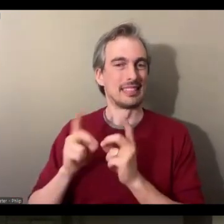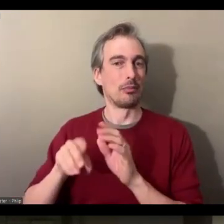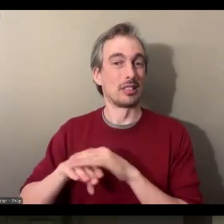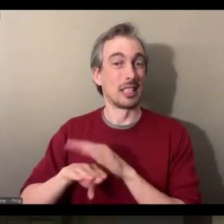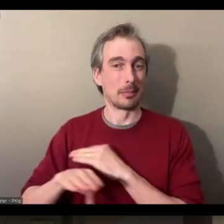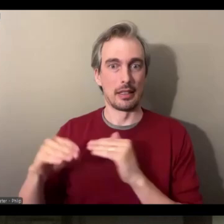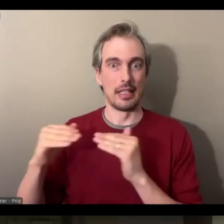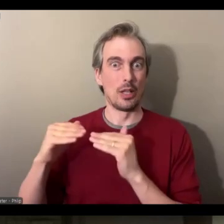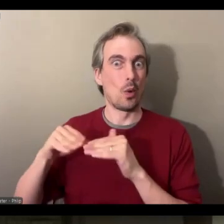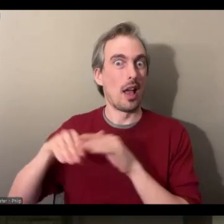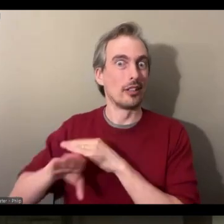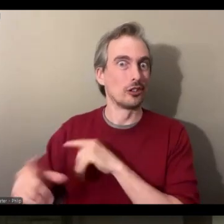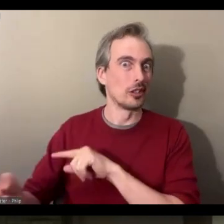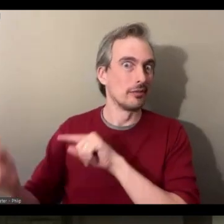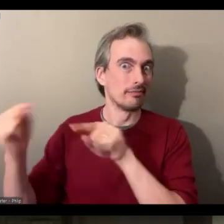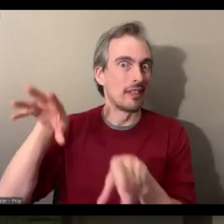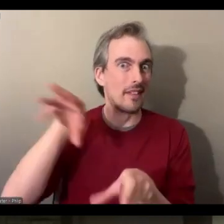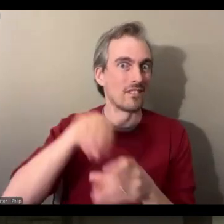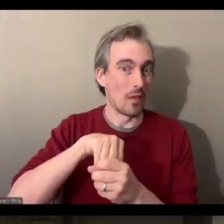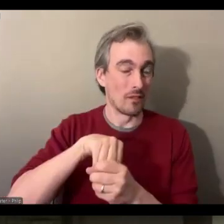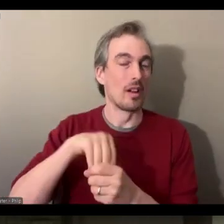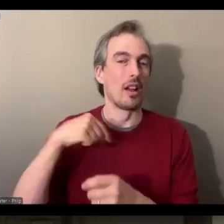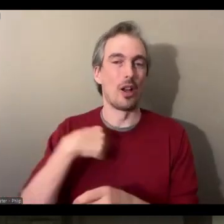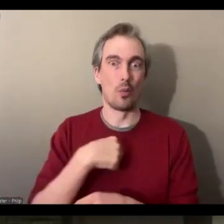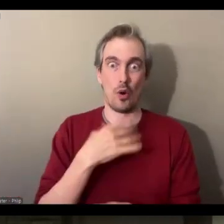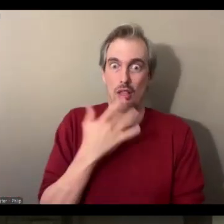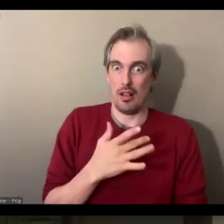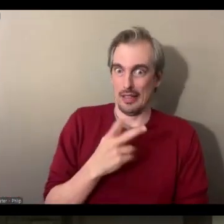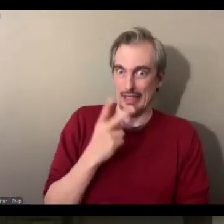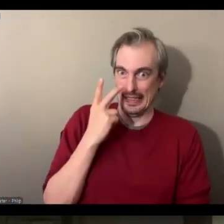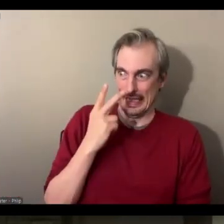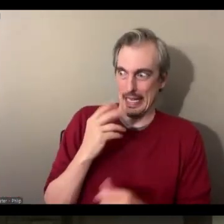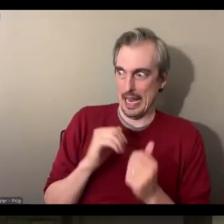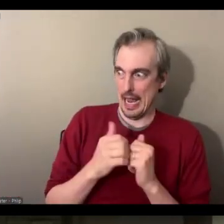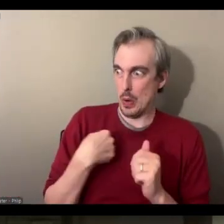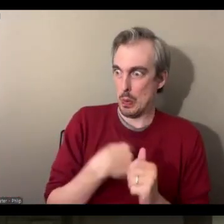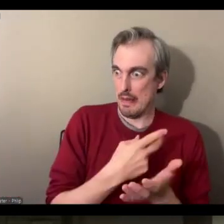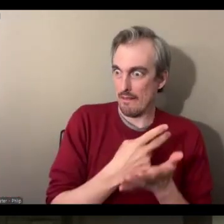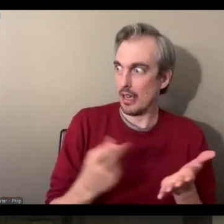too. Because we get to see those blockers. We get to think about that. We get to take that knowledge